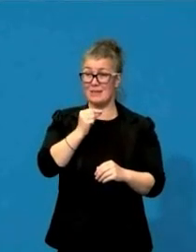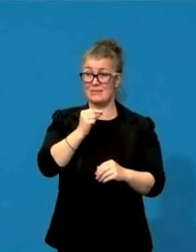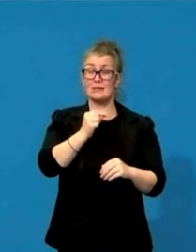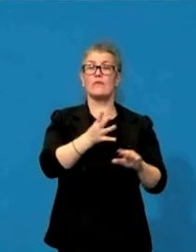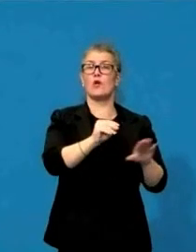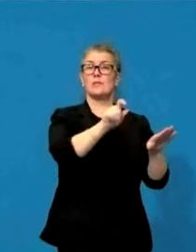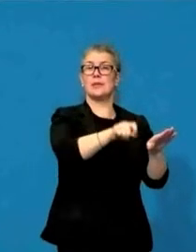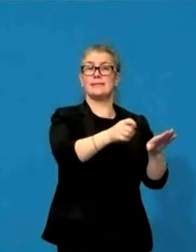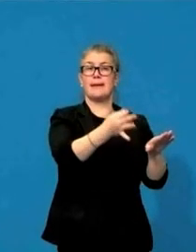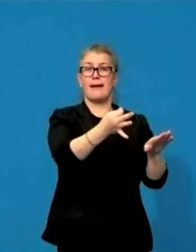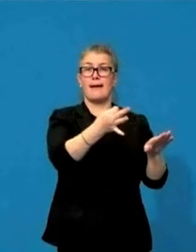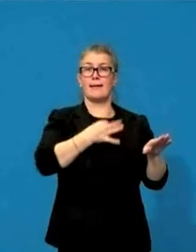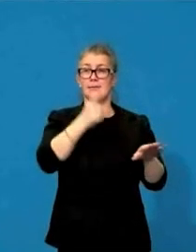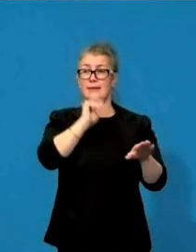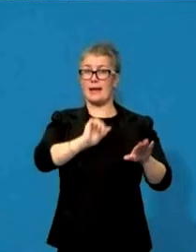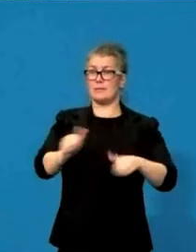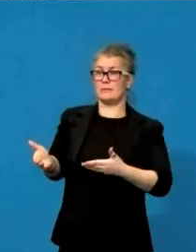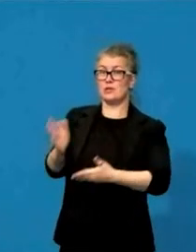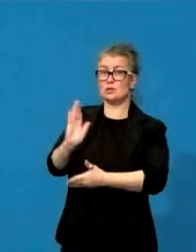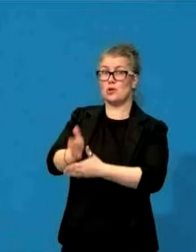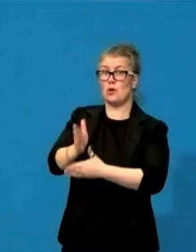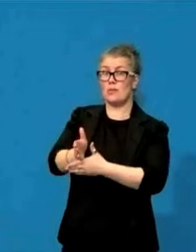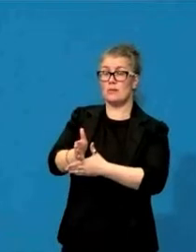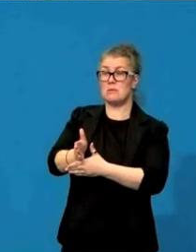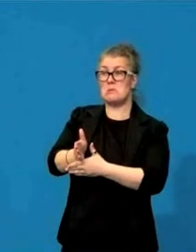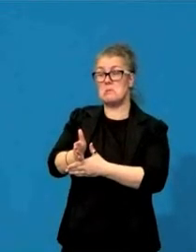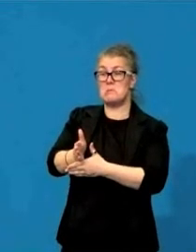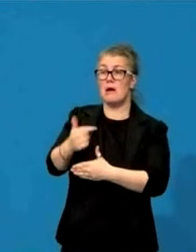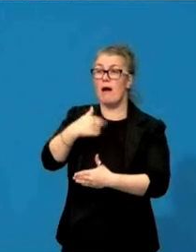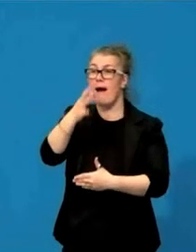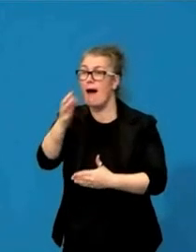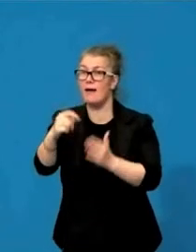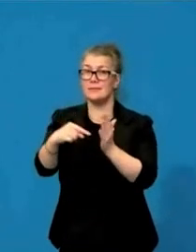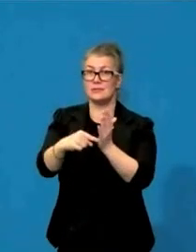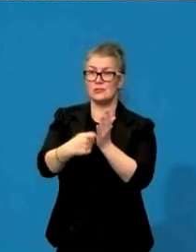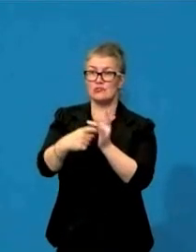And I asked Tristan if he was happy for Sebastian to work with him to keep him out of